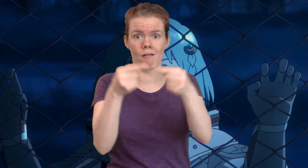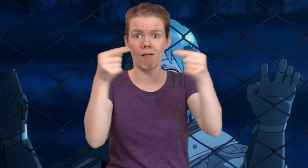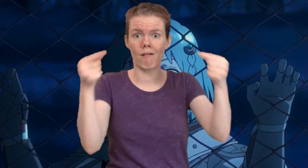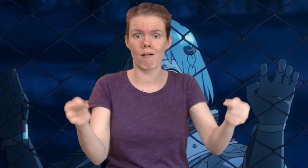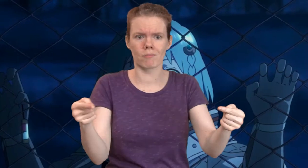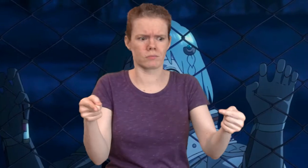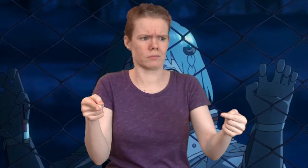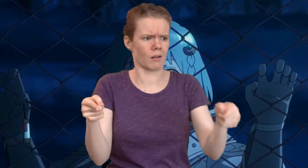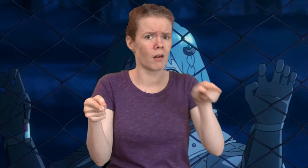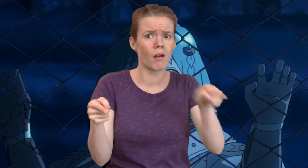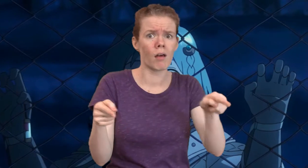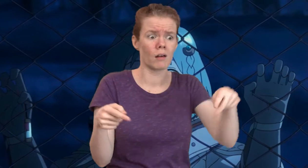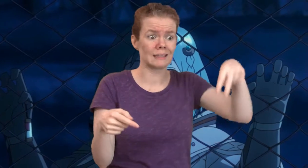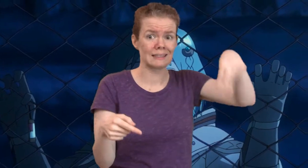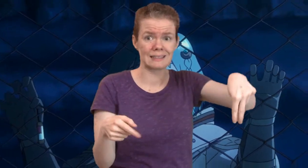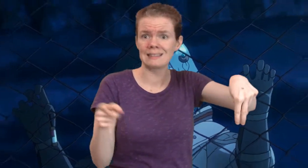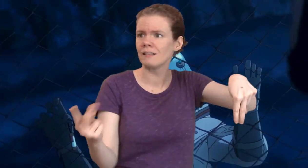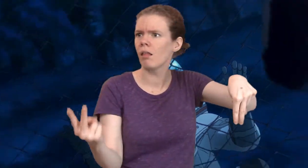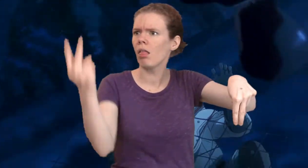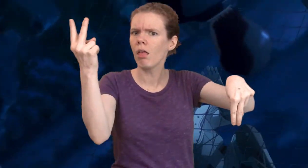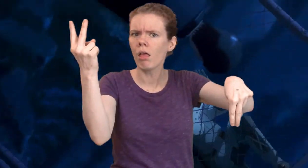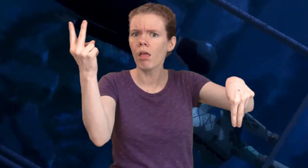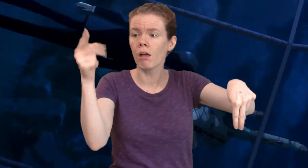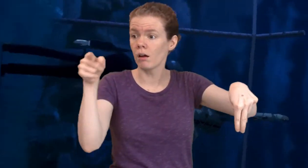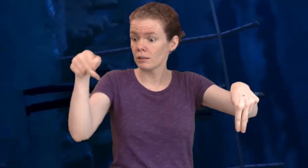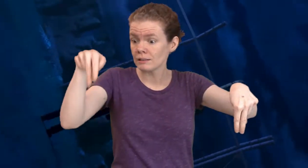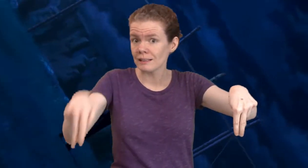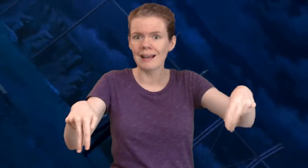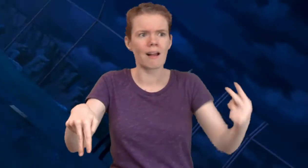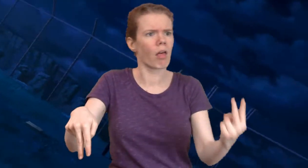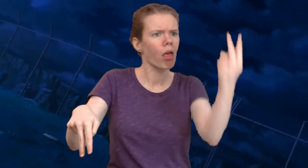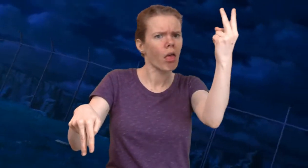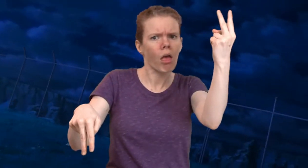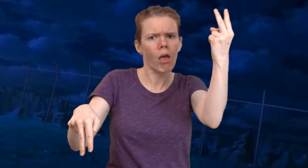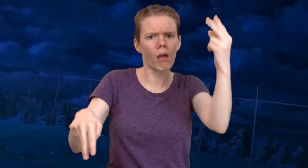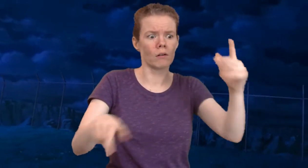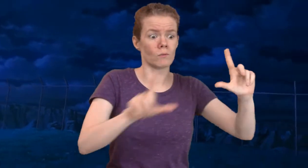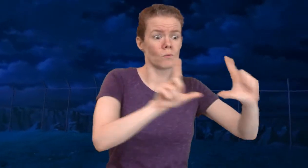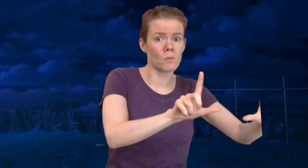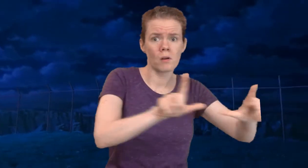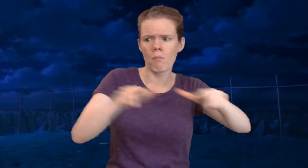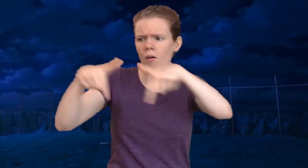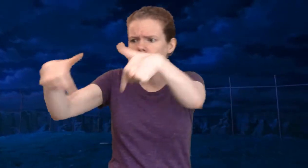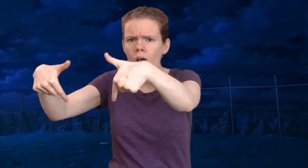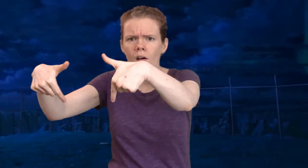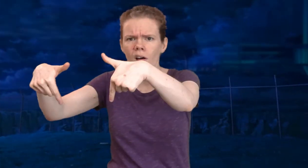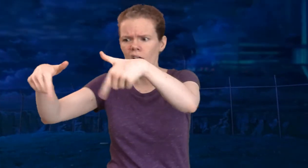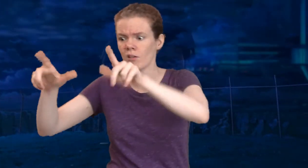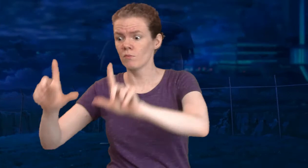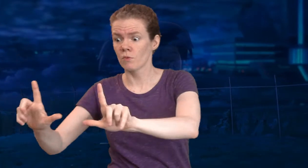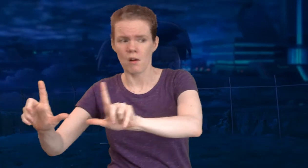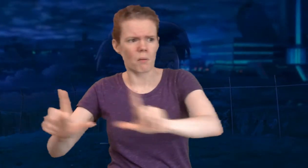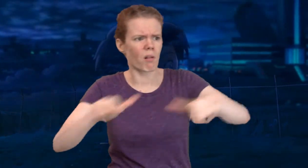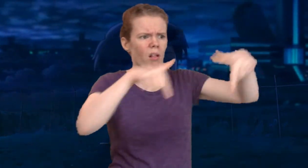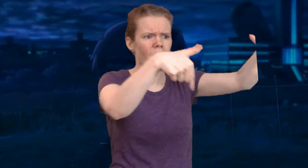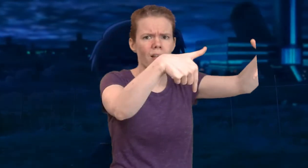The opposing forces are physically manifested. Where one stands on the ceiling the other is on the ground, and vice versa. Their viewpoints are also opposing mental frameworks.